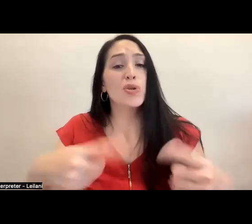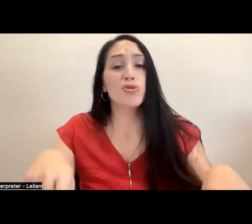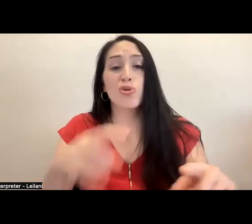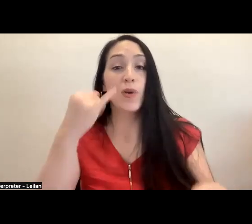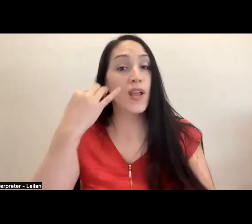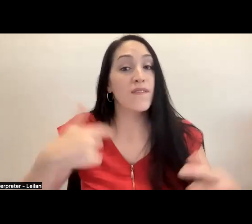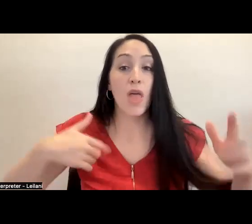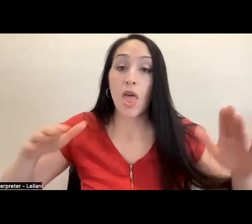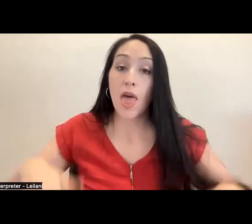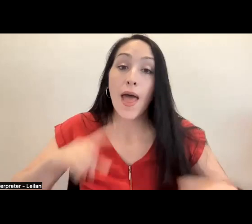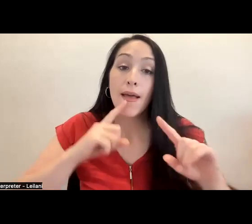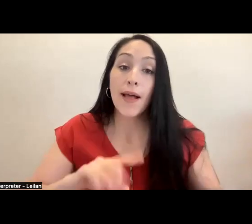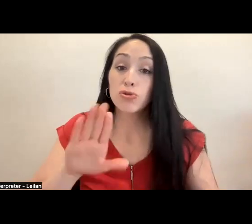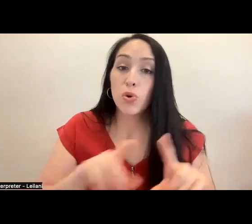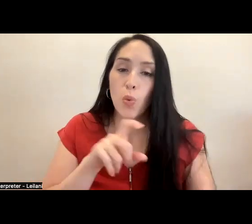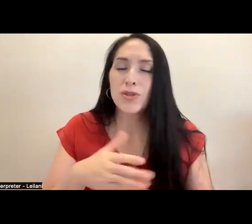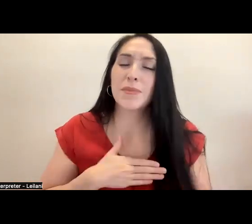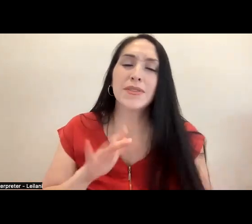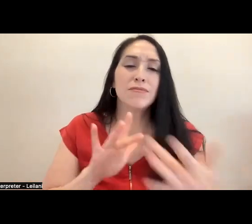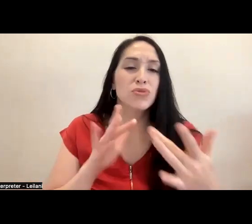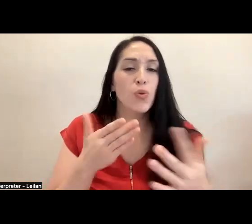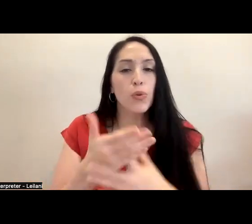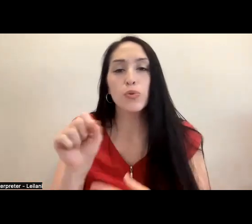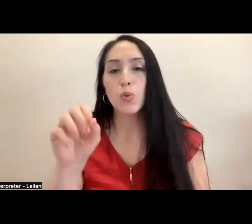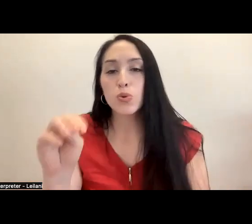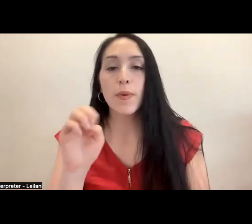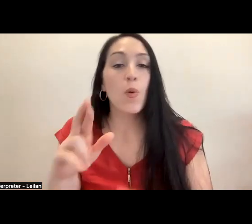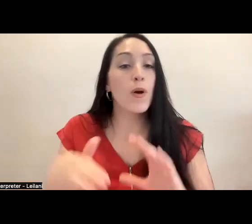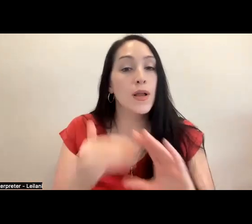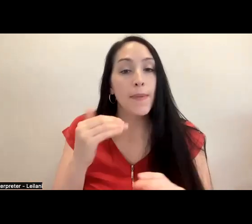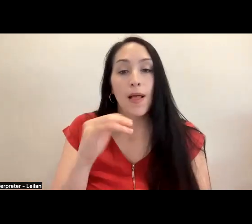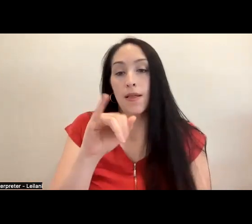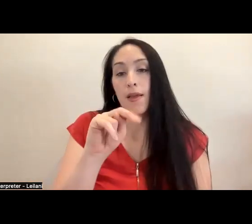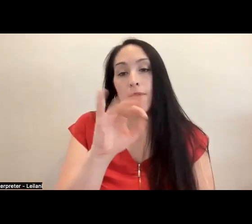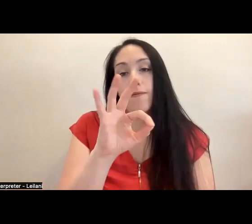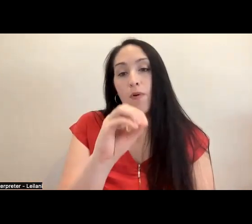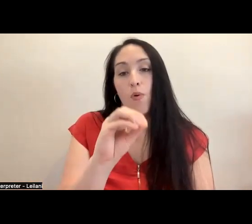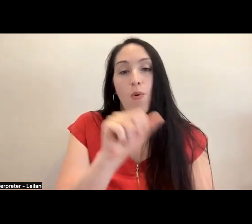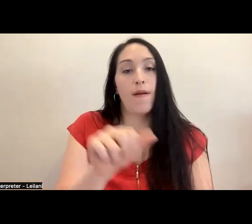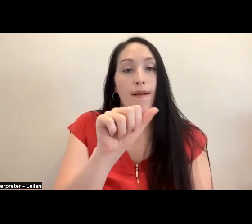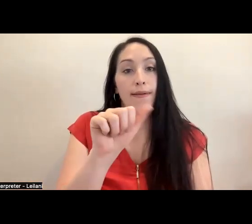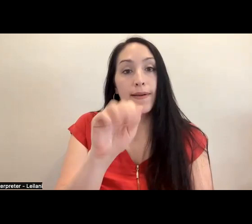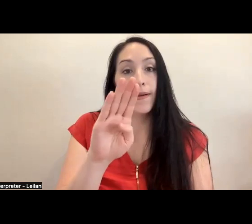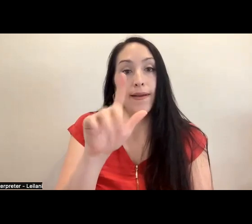reach out to us on social media shoot an 12:02:19 Email to Info and Abel United Com.